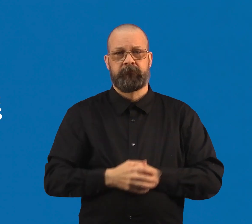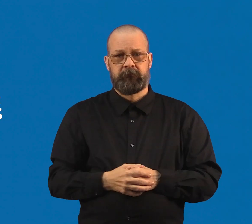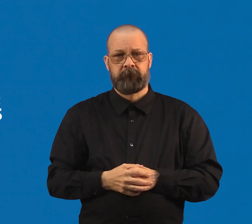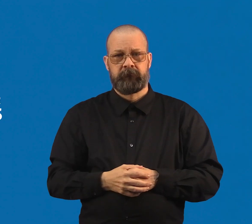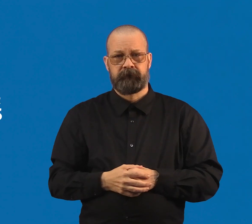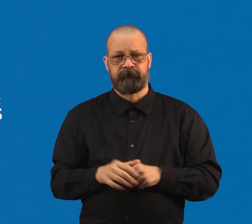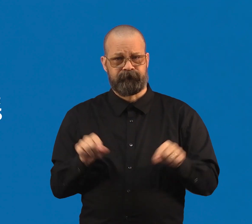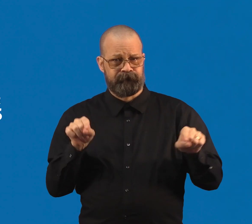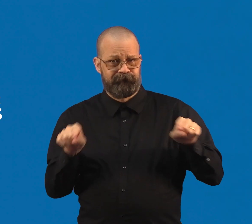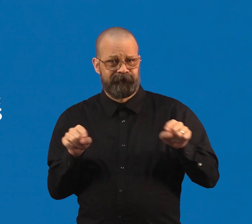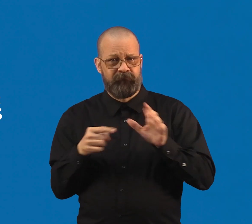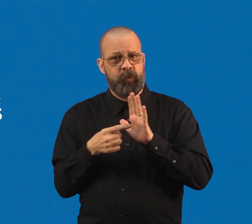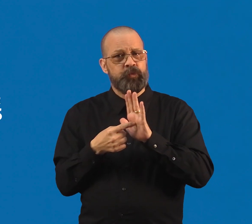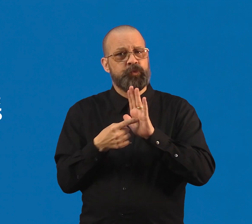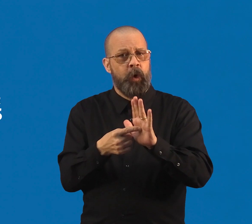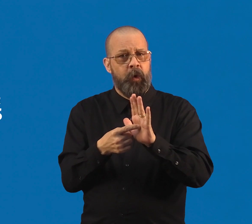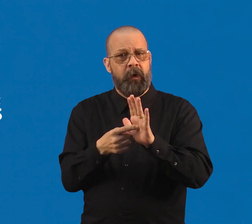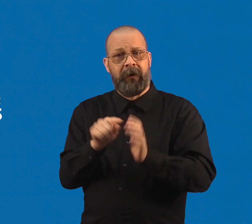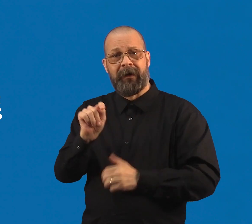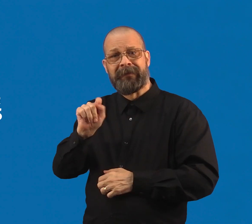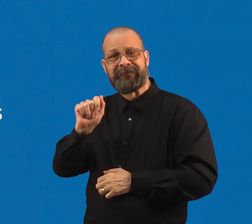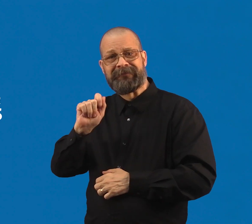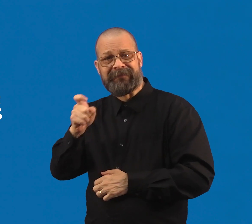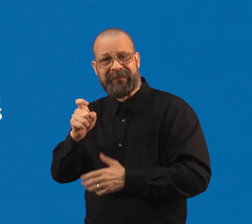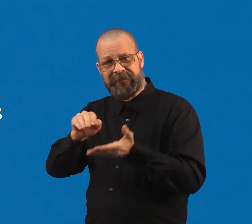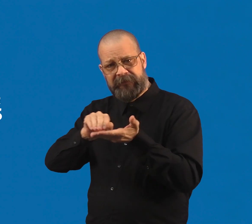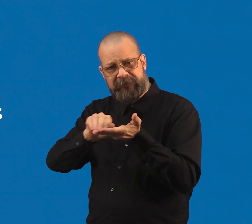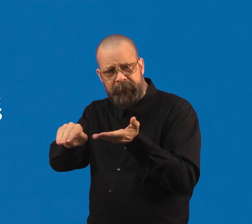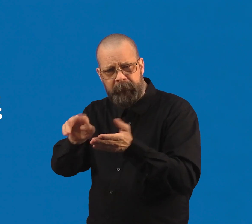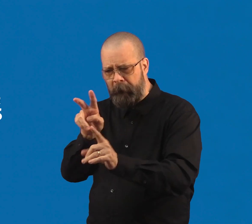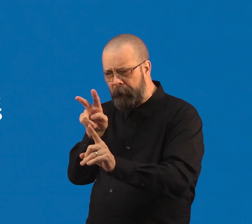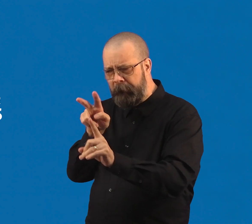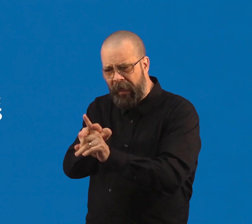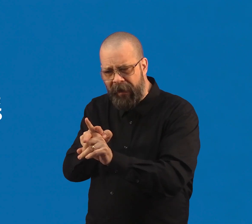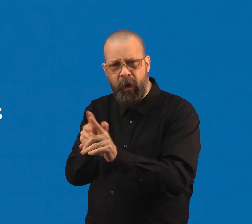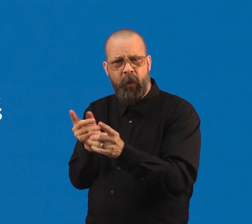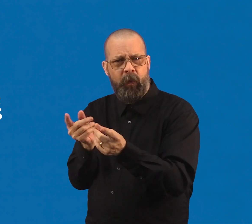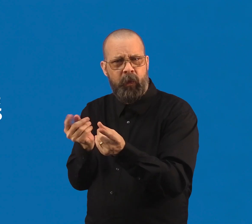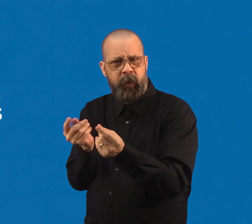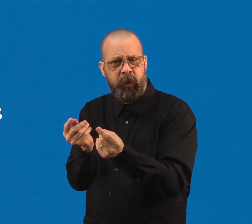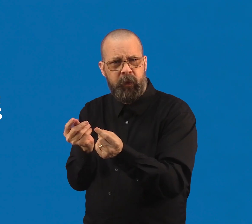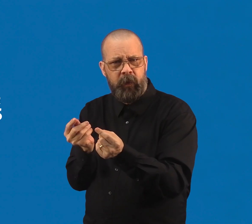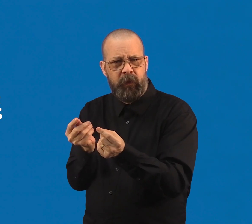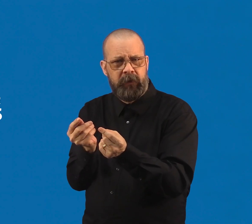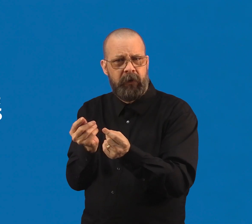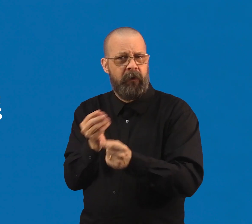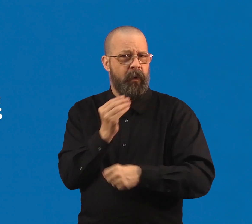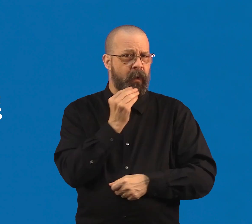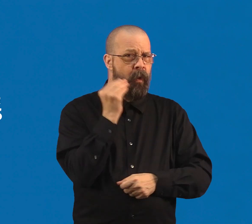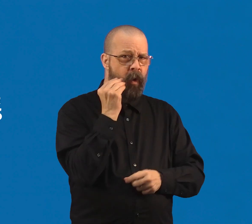file property tax exemptions and protest home appraisals.